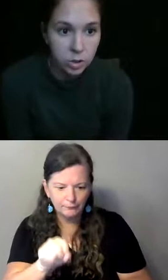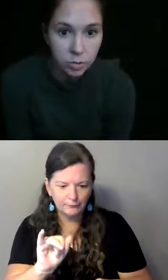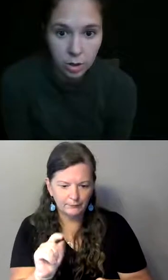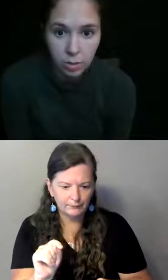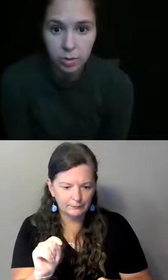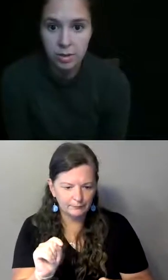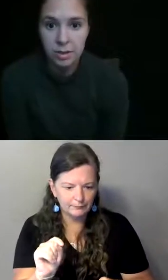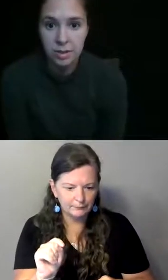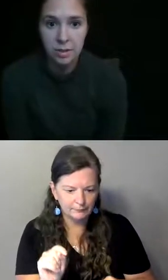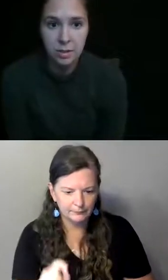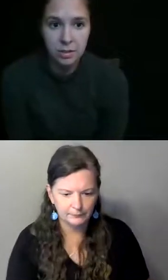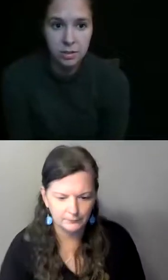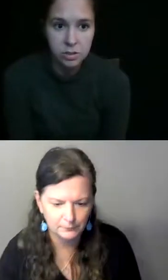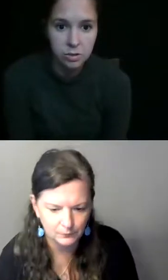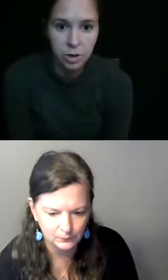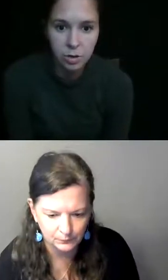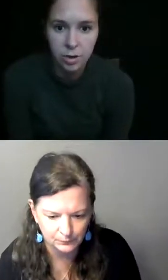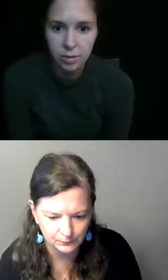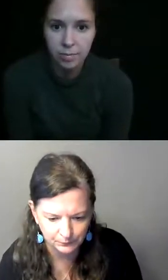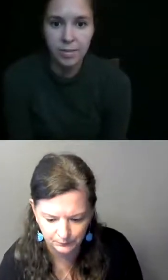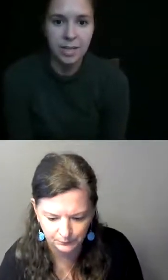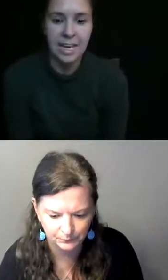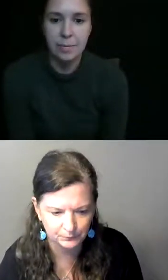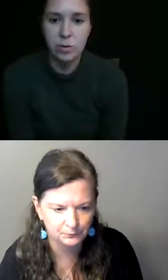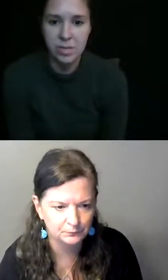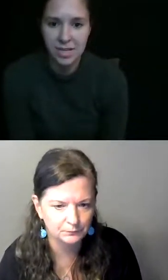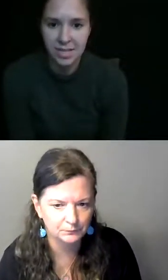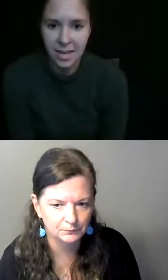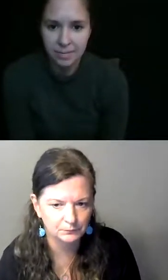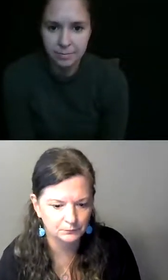you know, do you know the game who says that?